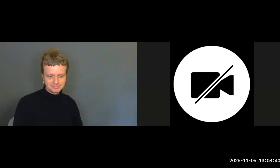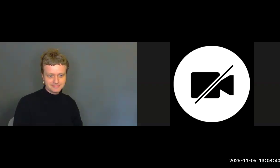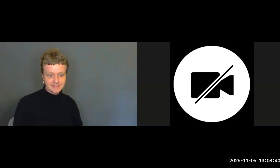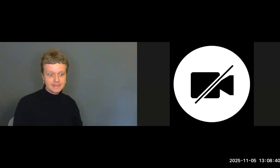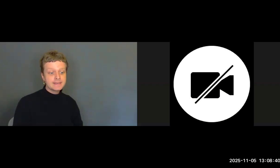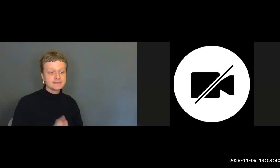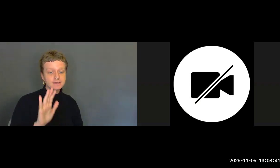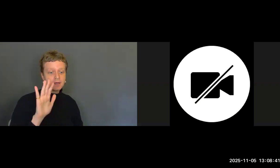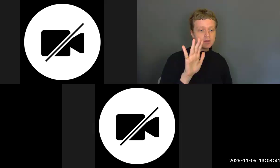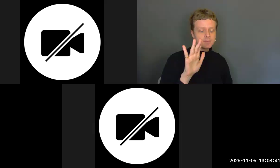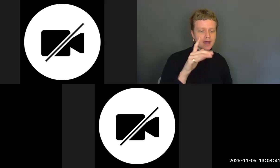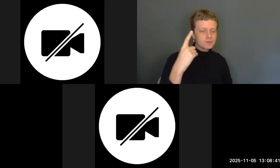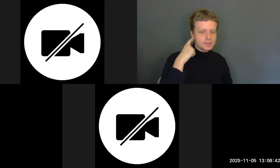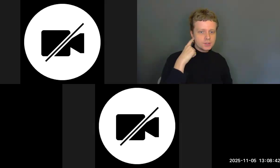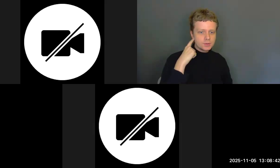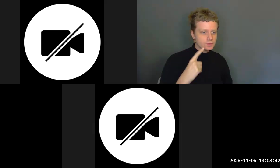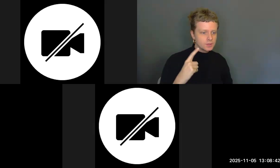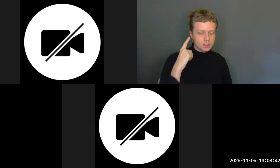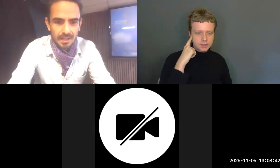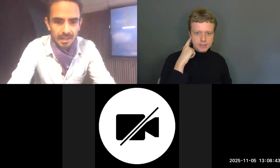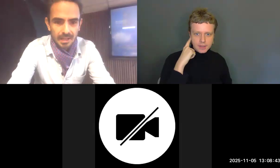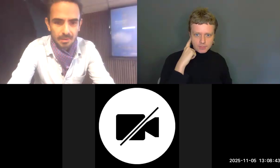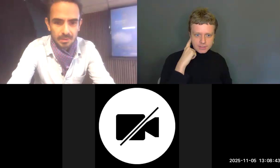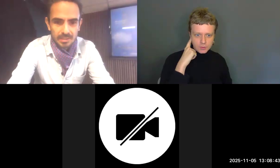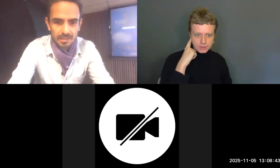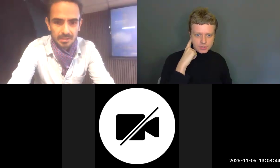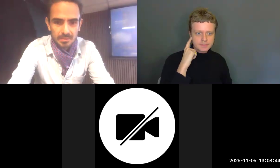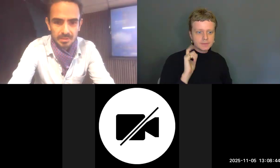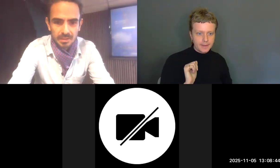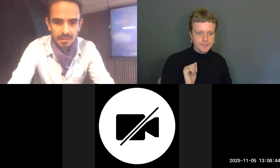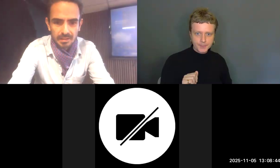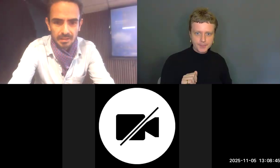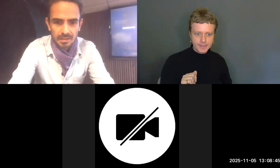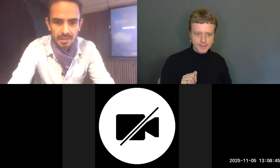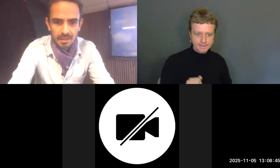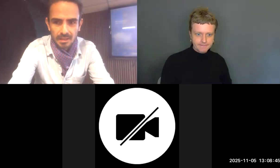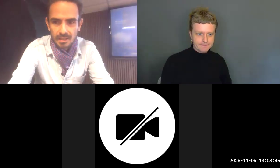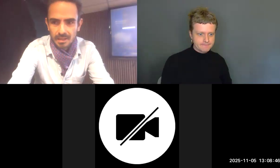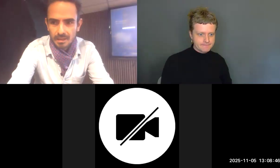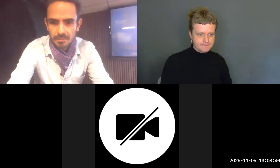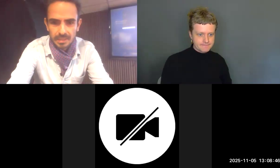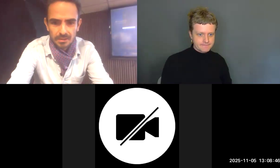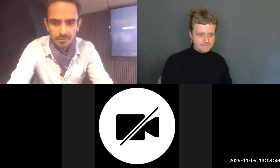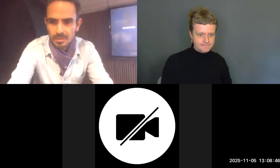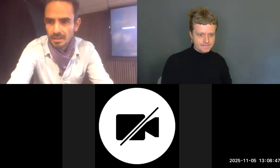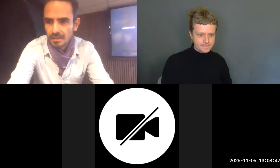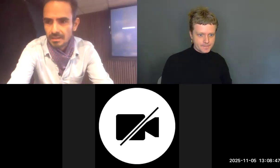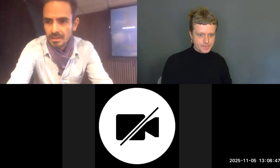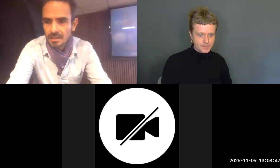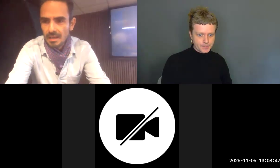Yes, , I don't think you heard Naomi's question, yeah. Oh, yesterday? One second, give me one second. I'm pinning you for a second.